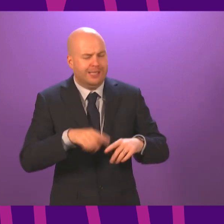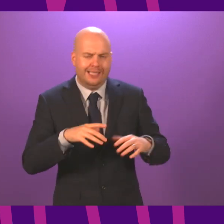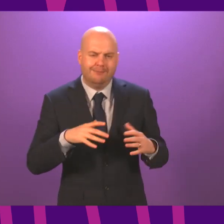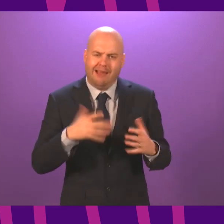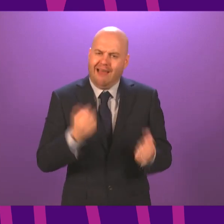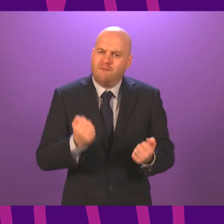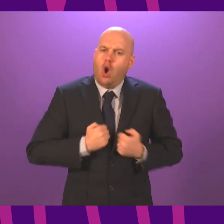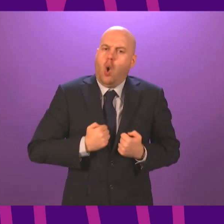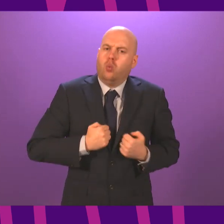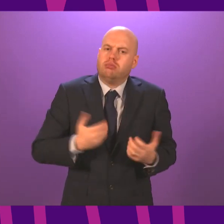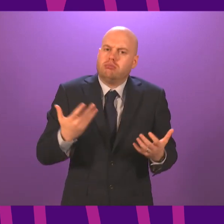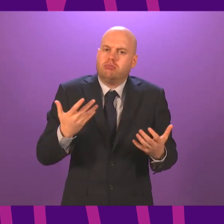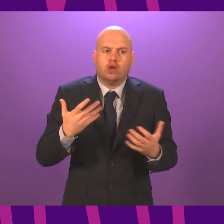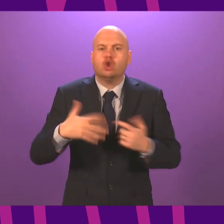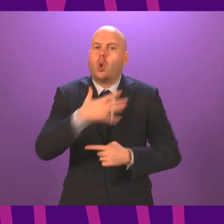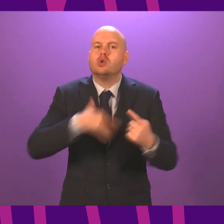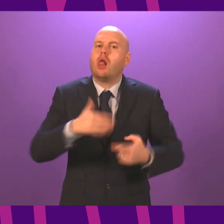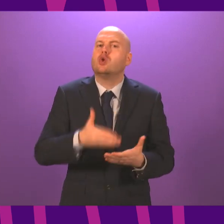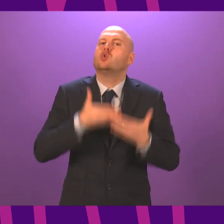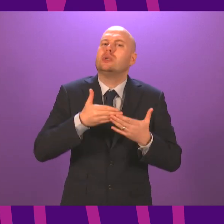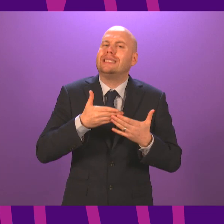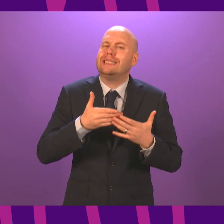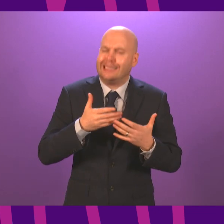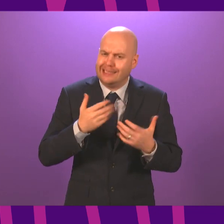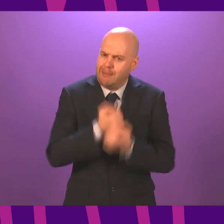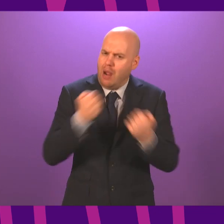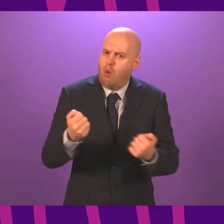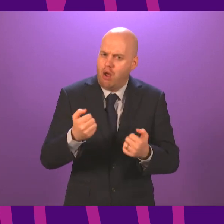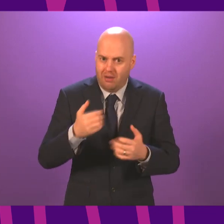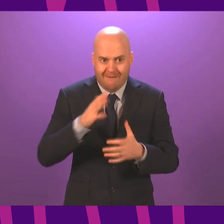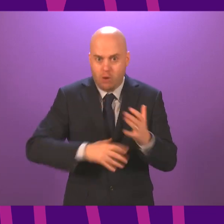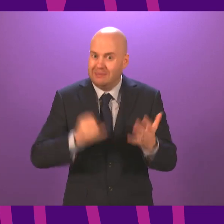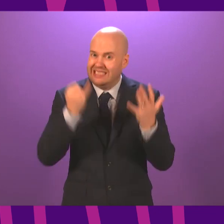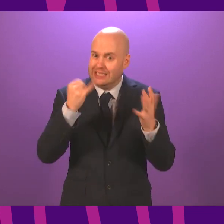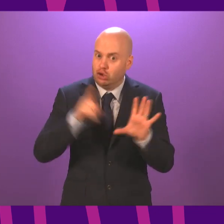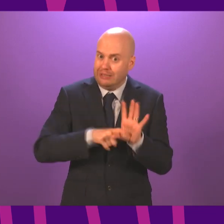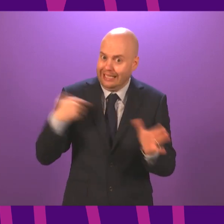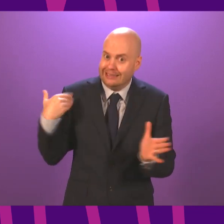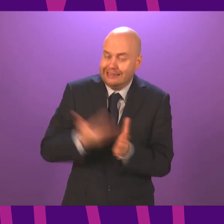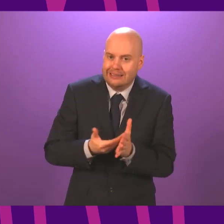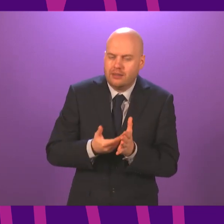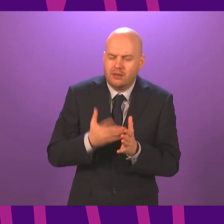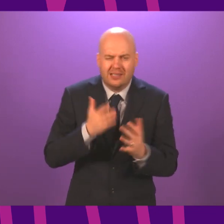that was six years ago. This is really important. The cabinet secretary states that, this year— The Deputy Presiding Officer: I would like to hear a question. Alex Cole-Hamilton: I am coming to the question, Presiding Officer. The cabinet secretary states that, this year, the Scottish Government is spending